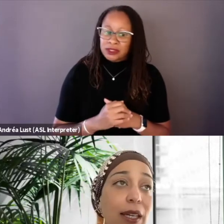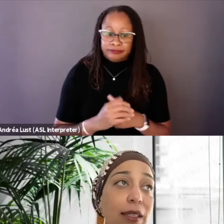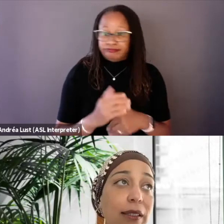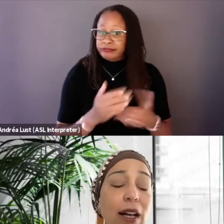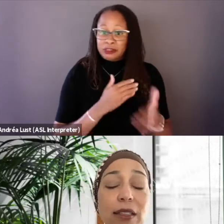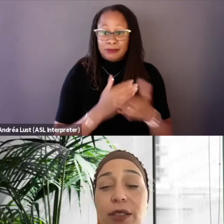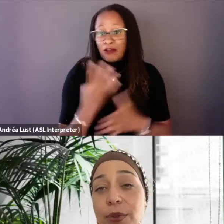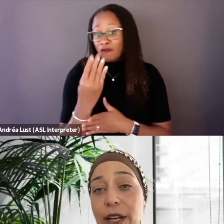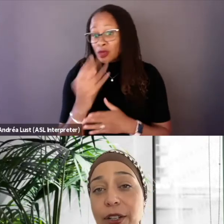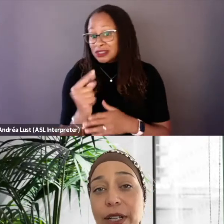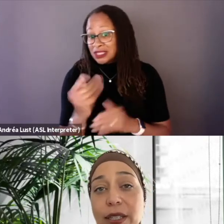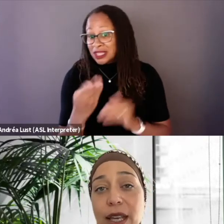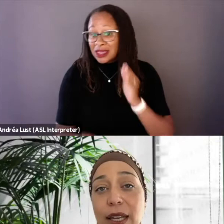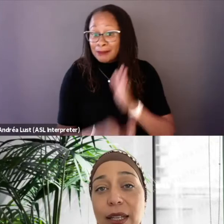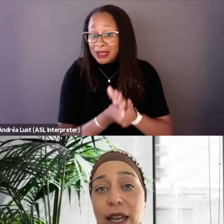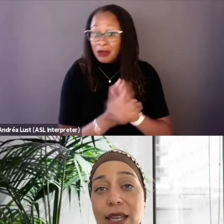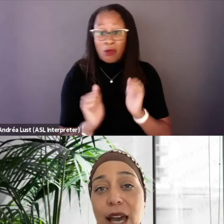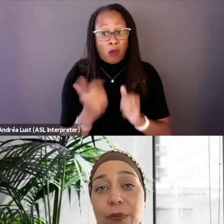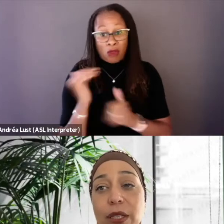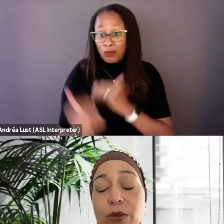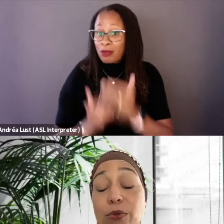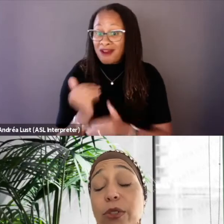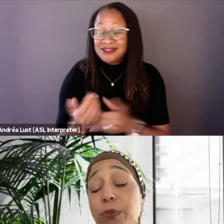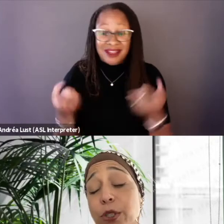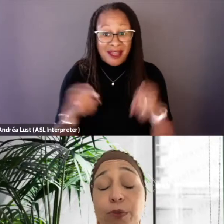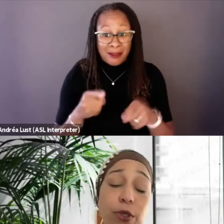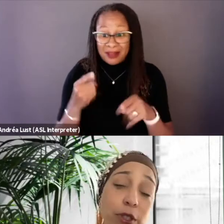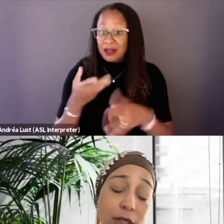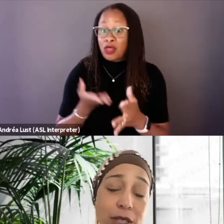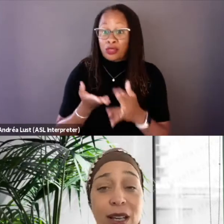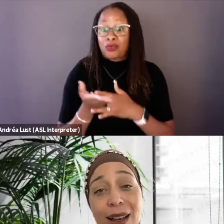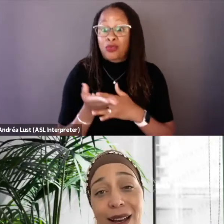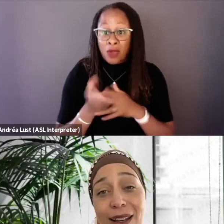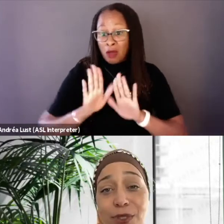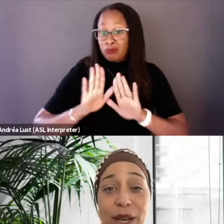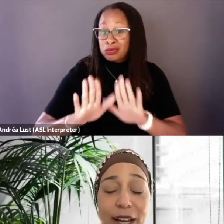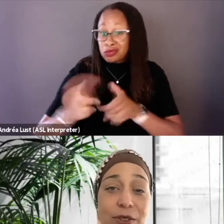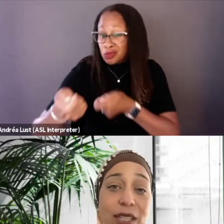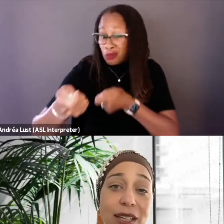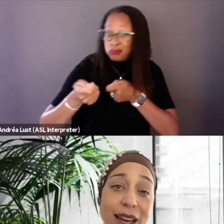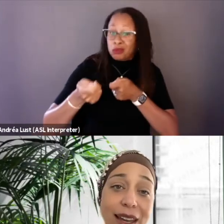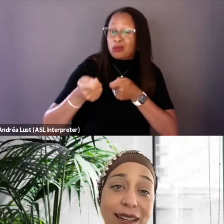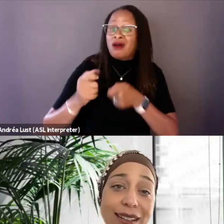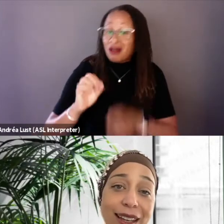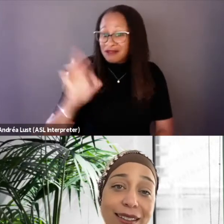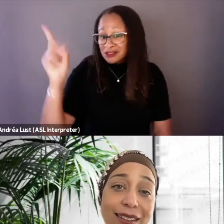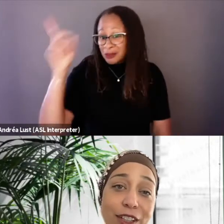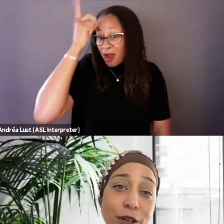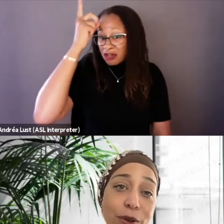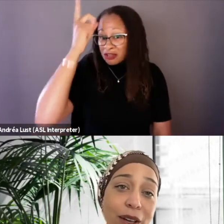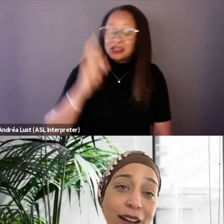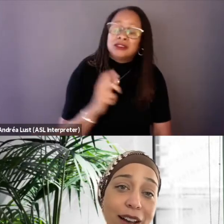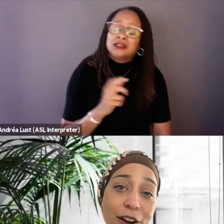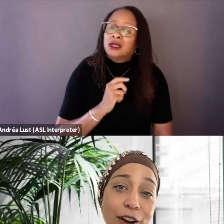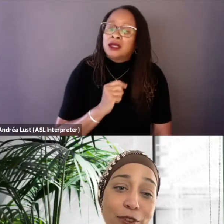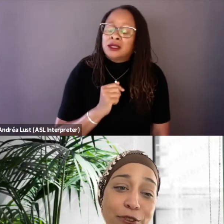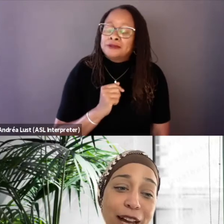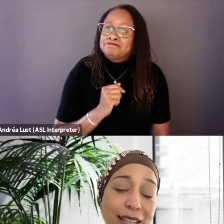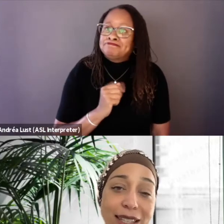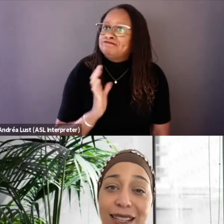and all of the progress that has happened through the push-pulls of democracy and, you know, our fights